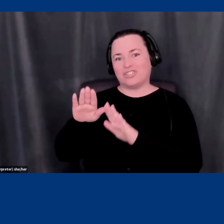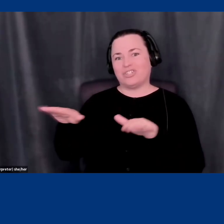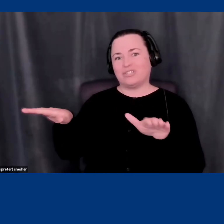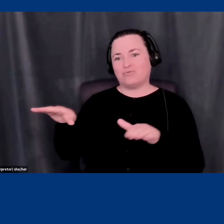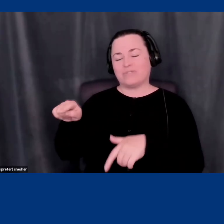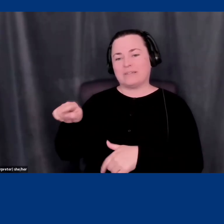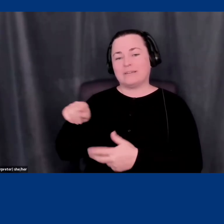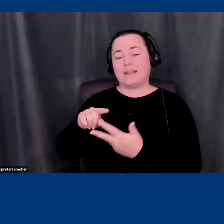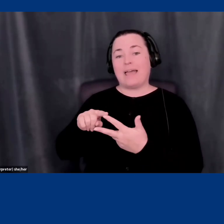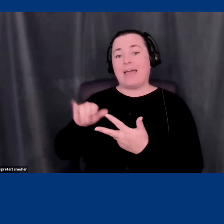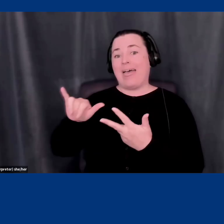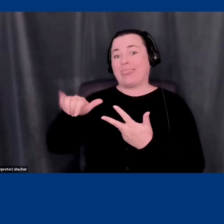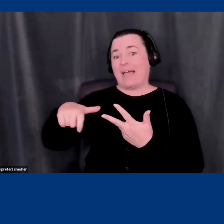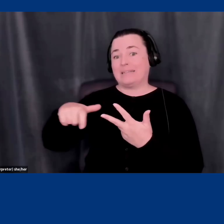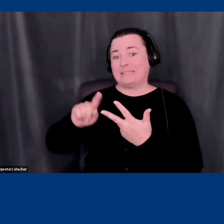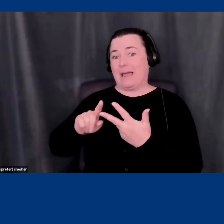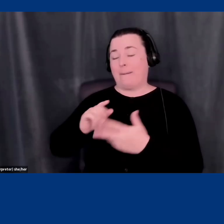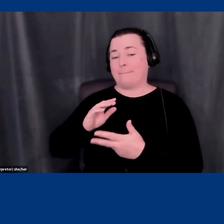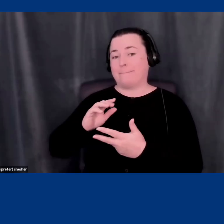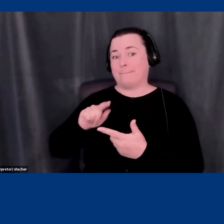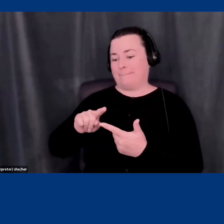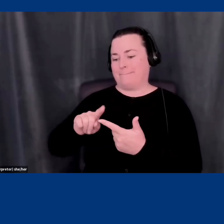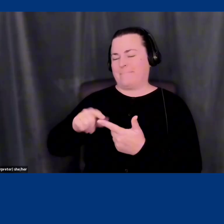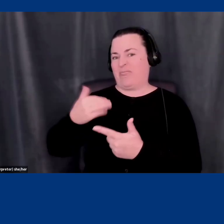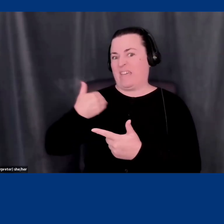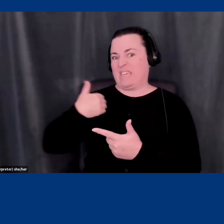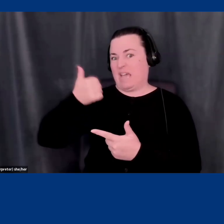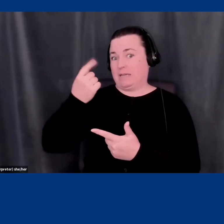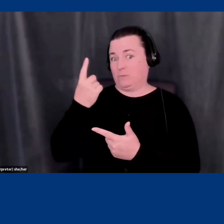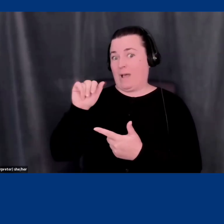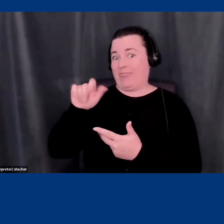time, he needs my care twenty-four-seven. So I couldn't